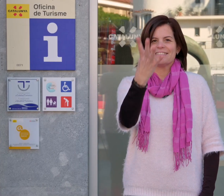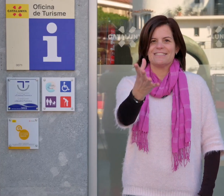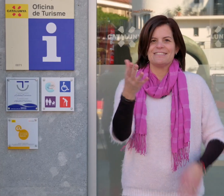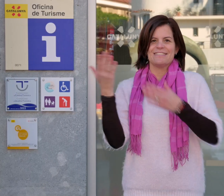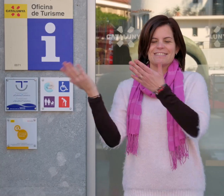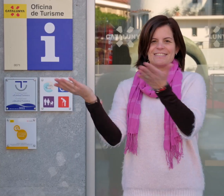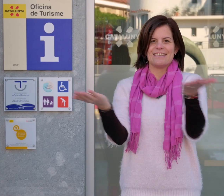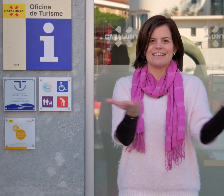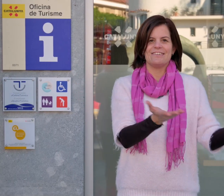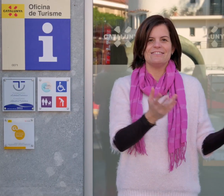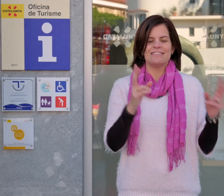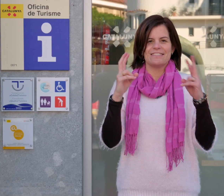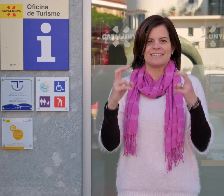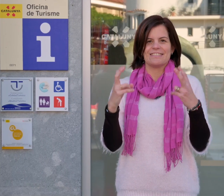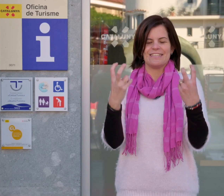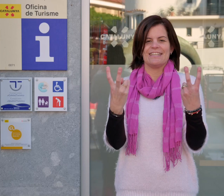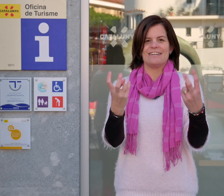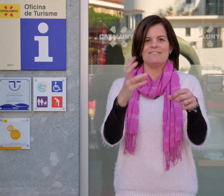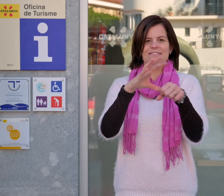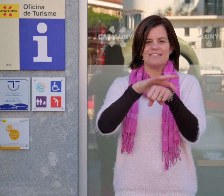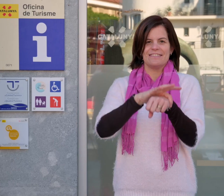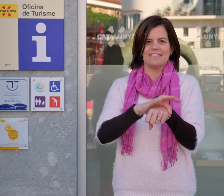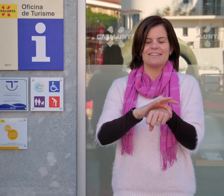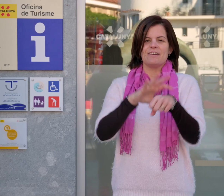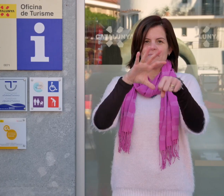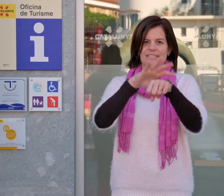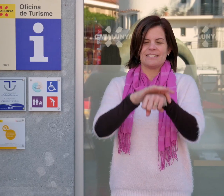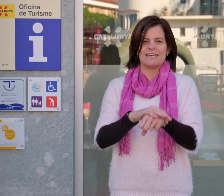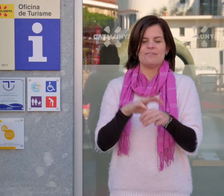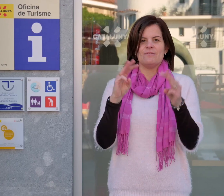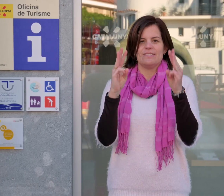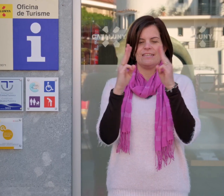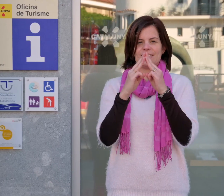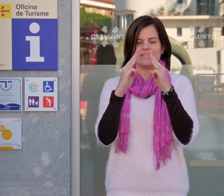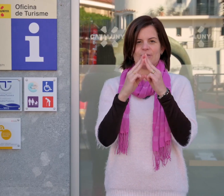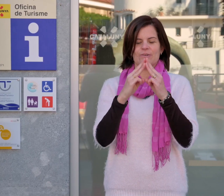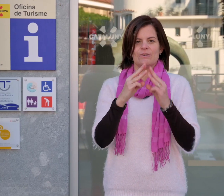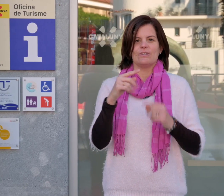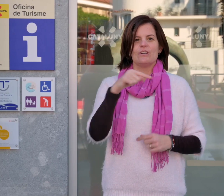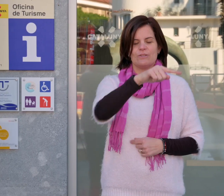We welcome you to Castell d'Aro, Platja d'Aro and S'Agaró